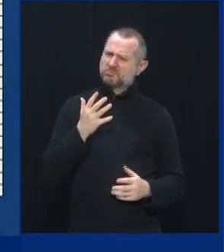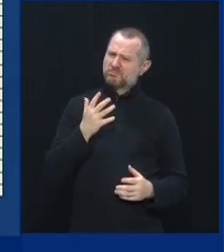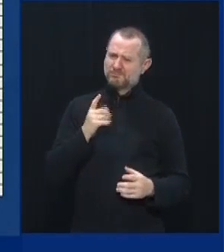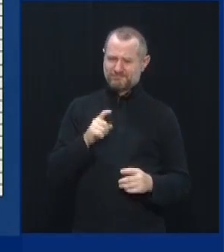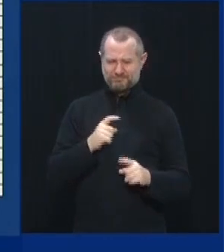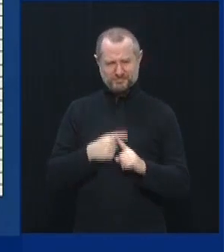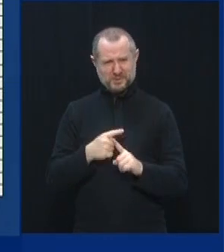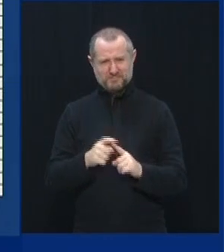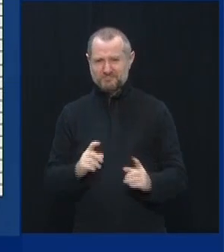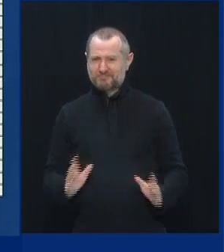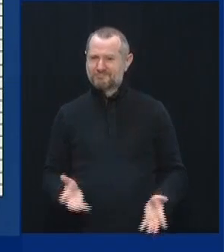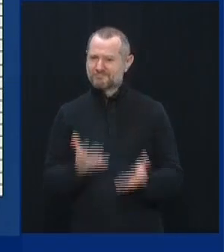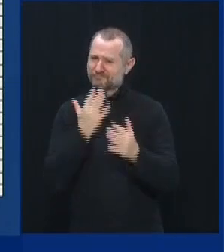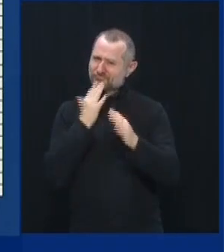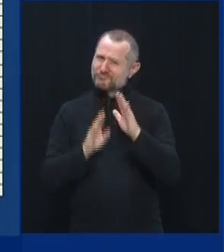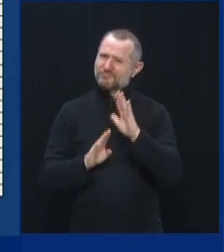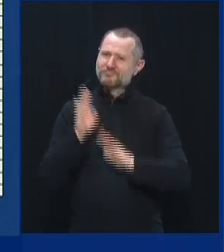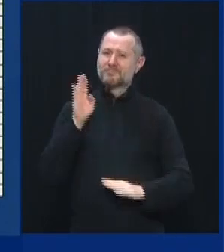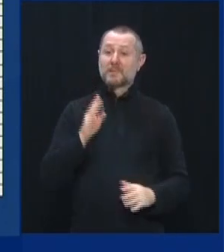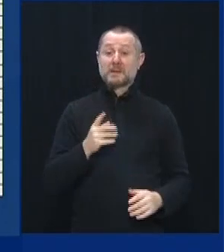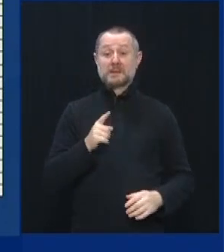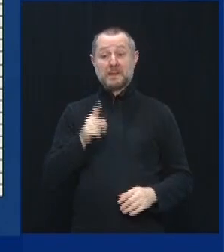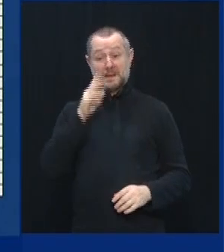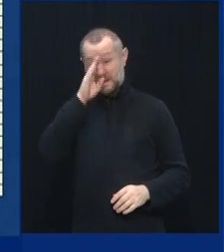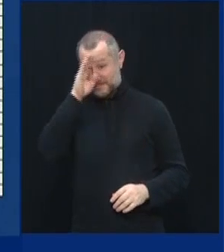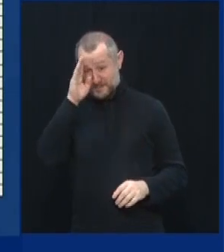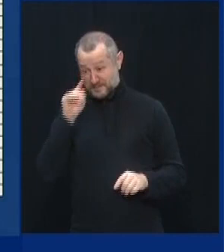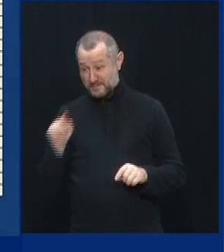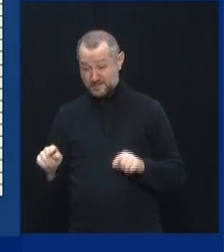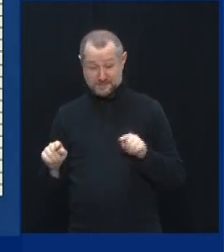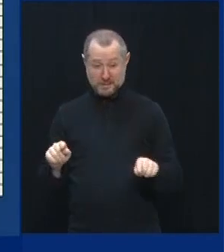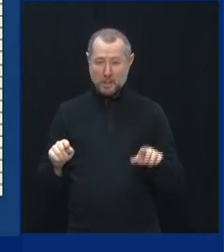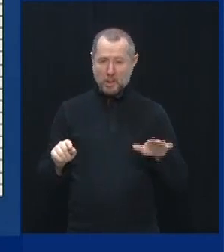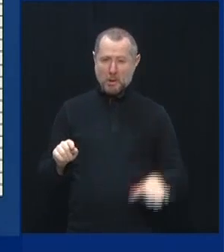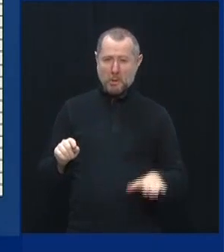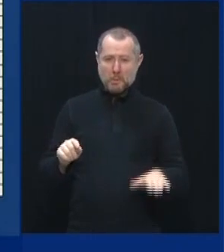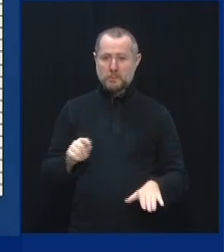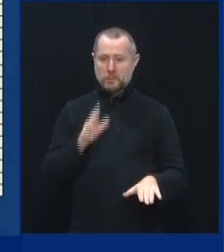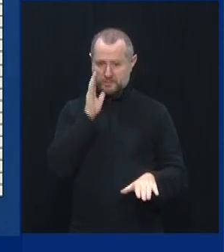VACCINATIONS UP AND THAT WILL MAKE A DRAMATIC DIFFERENCE.